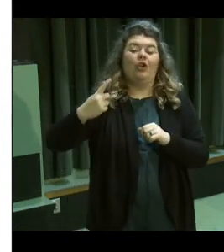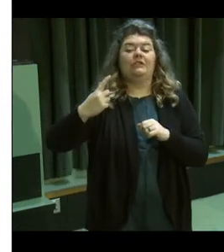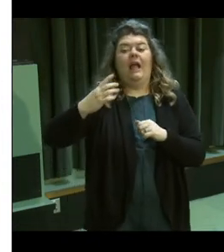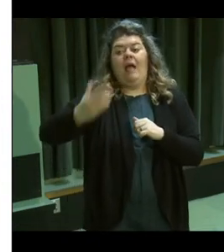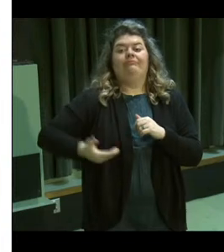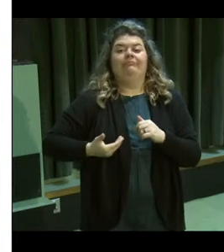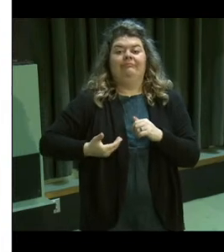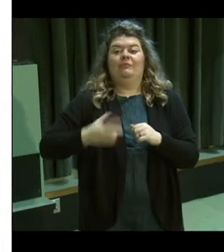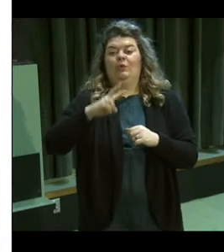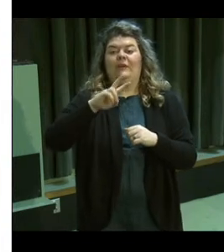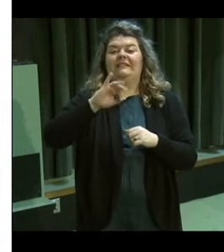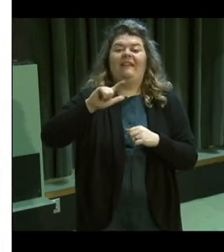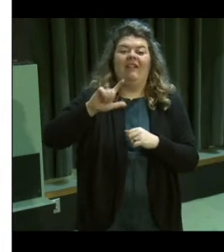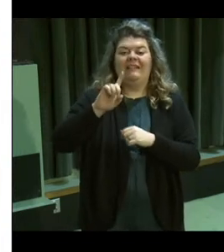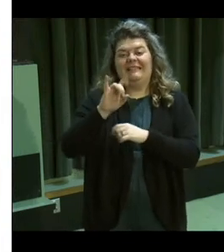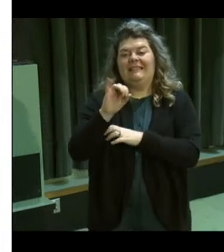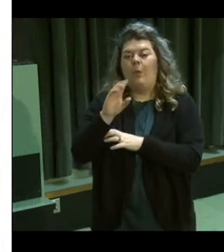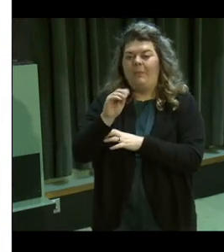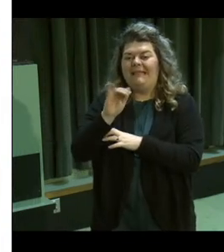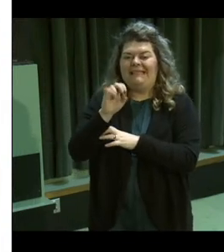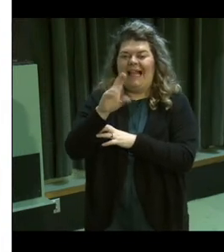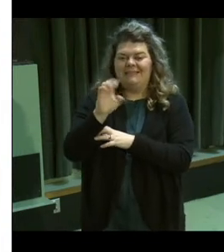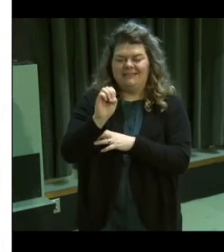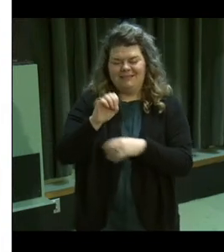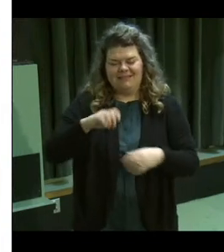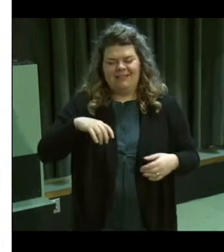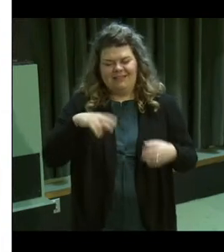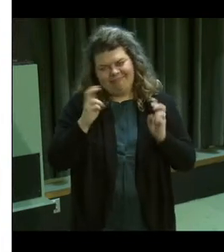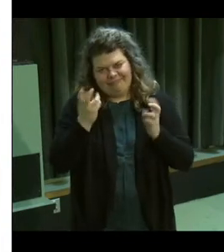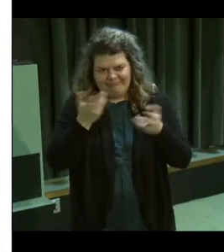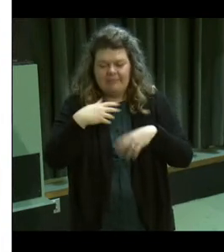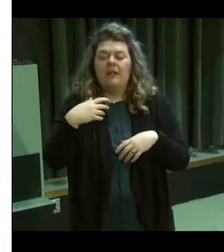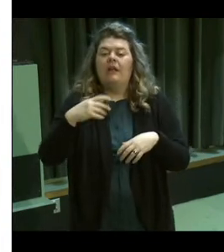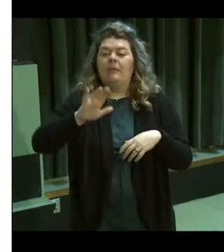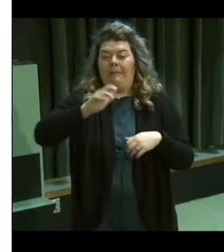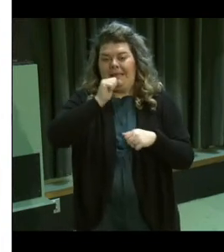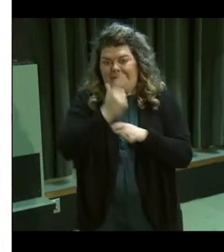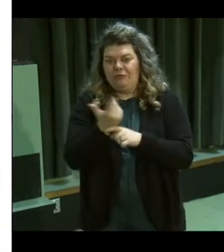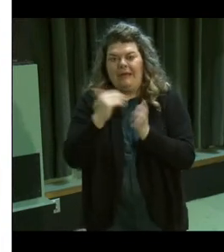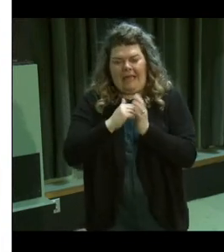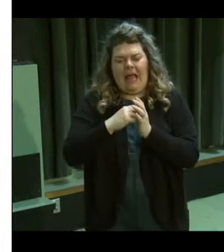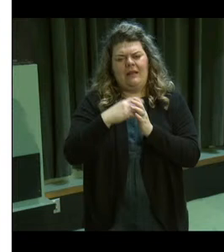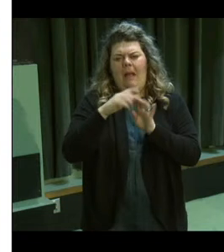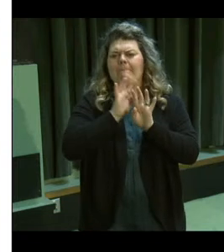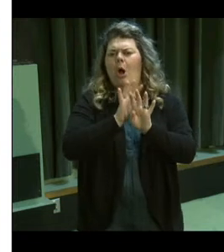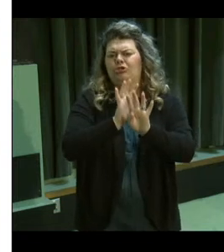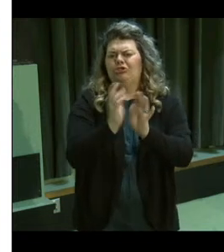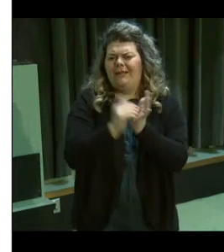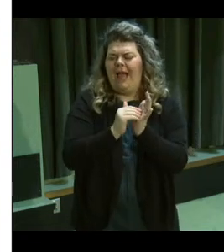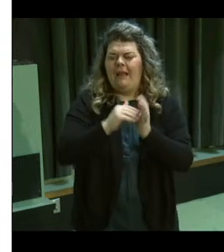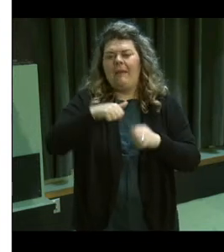then this is just sisters in the movement. Once again, we're at